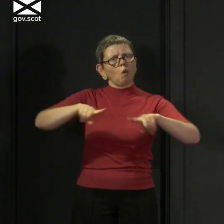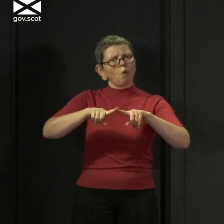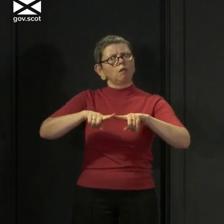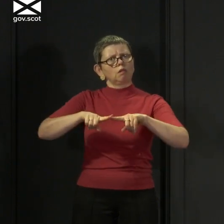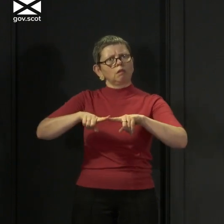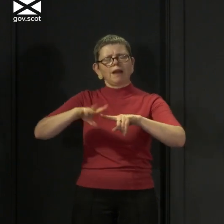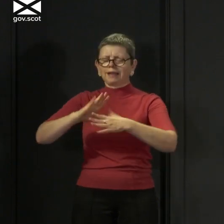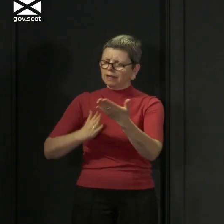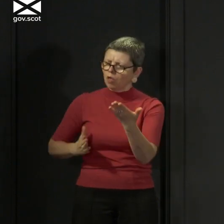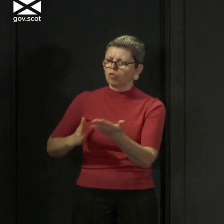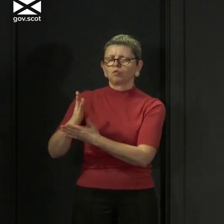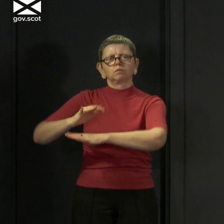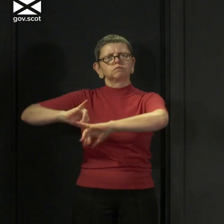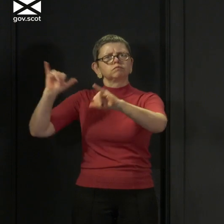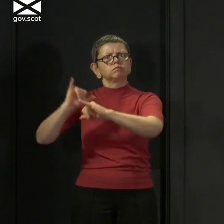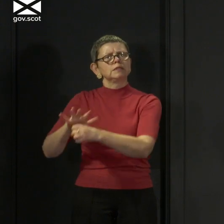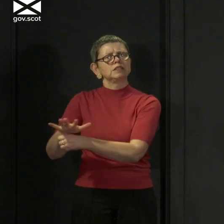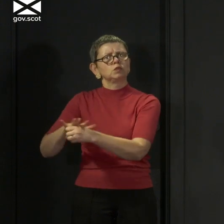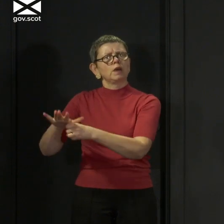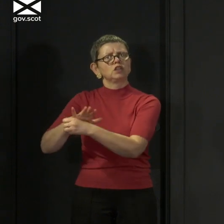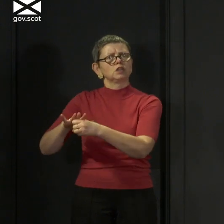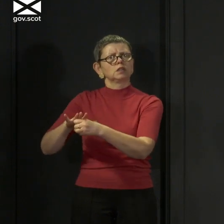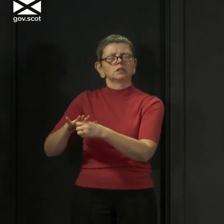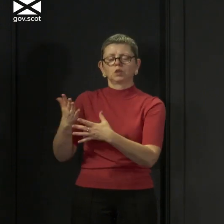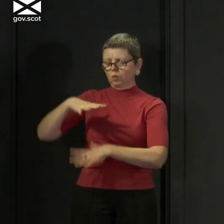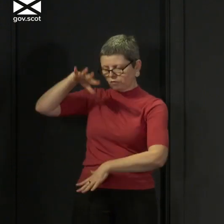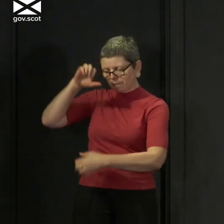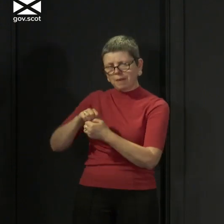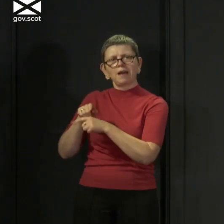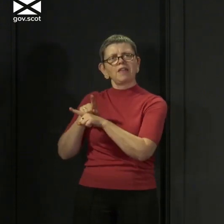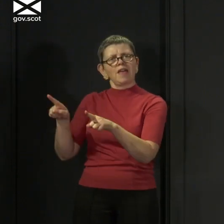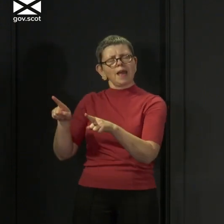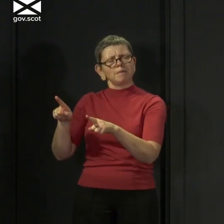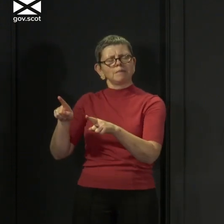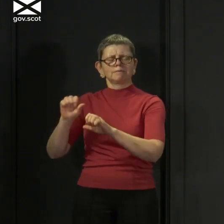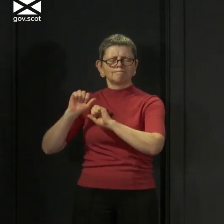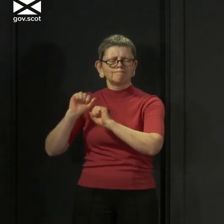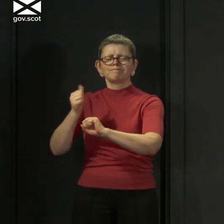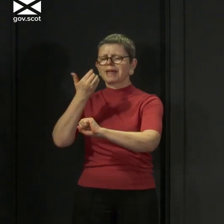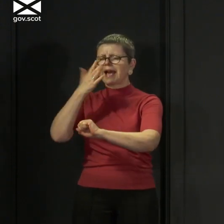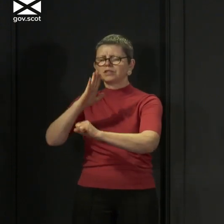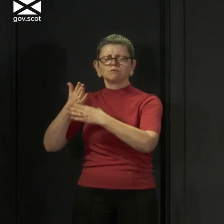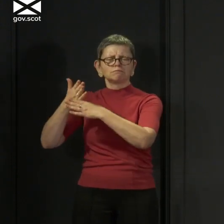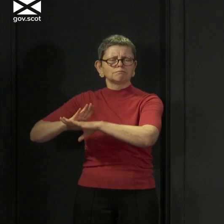So as we pay tribute to them for the bravery, dedication and idealism they showed 75 years